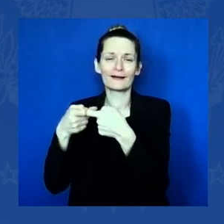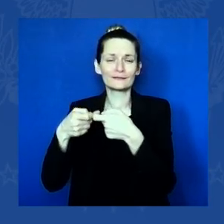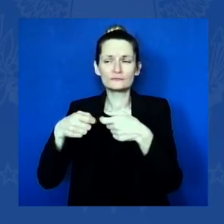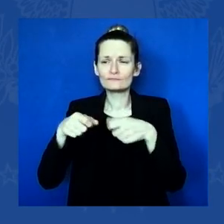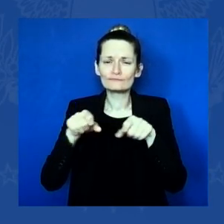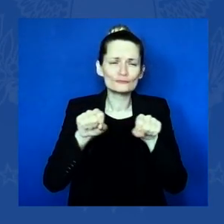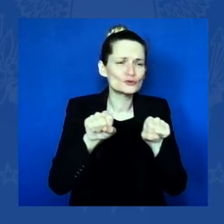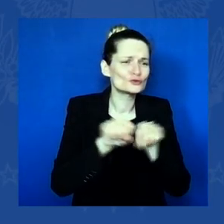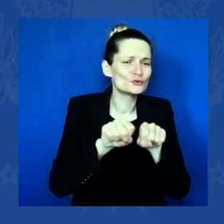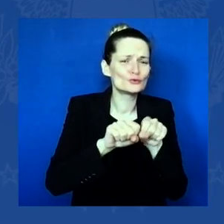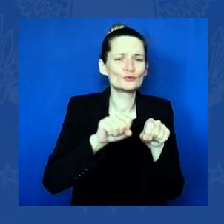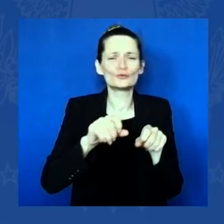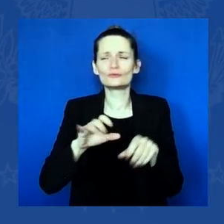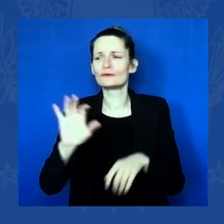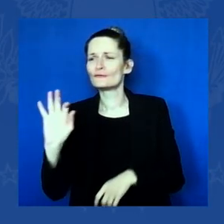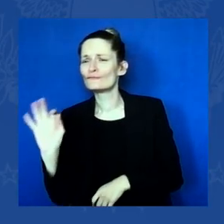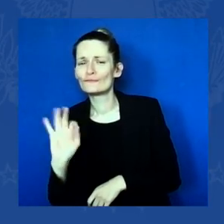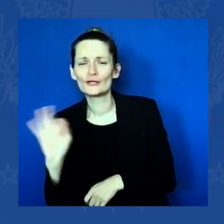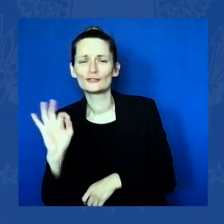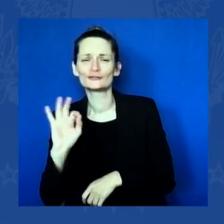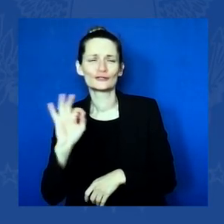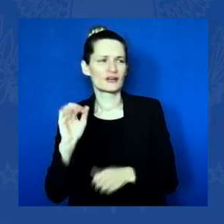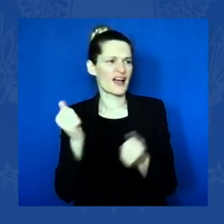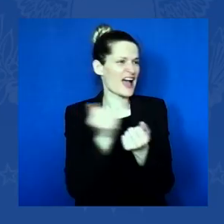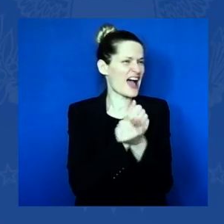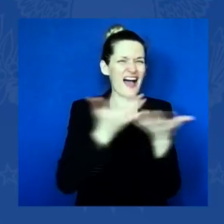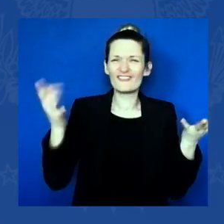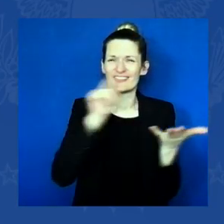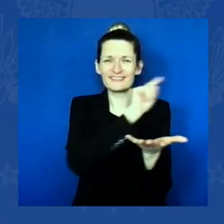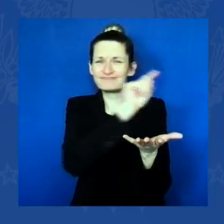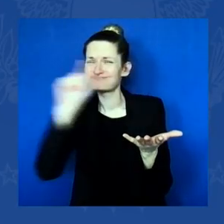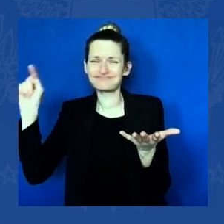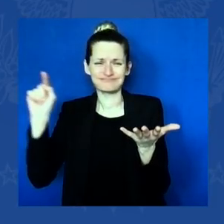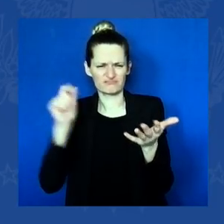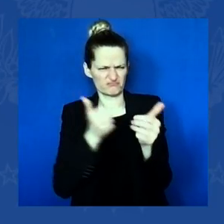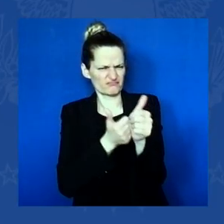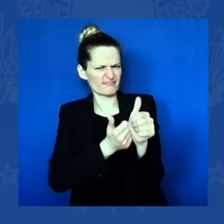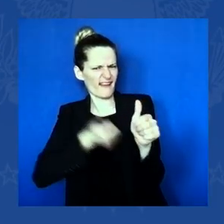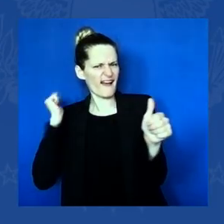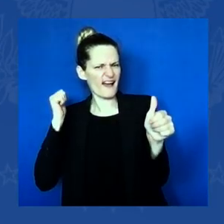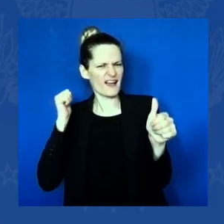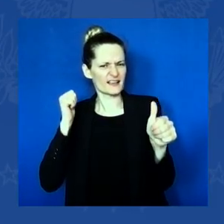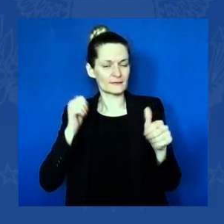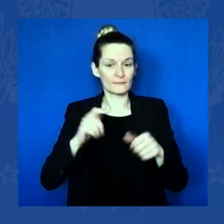Ending the pandemic is the ultimate key to unlocking the disruptions we're all contending with.